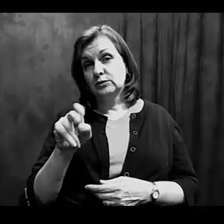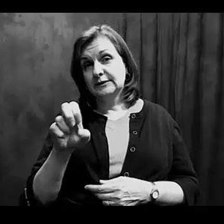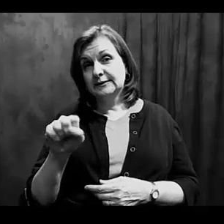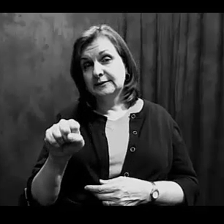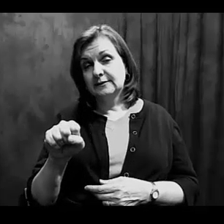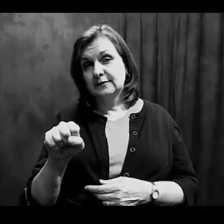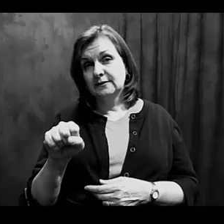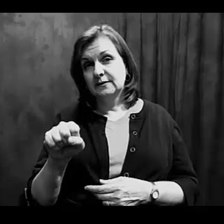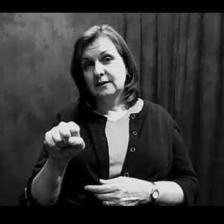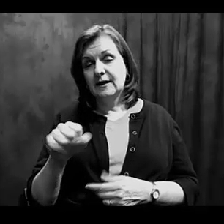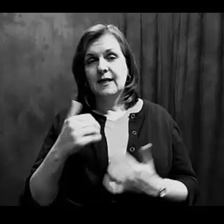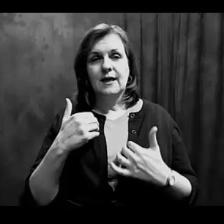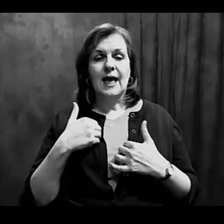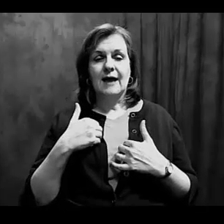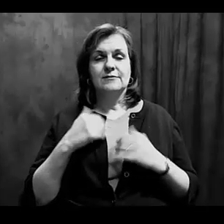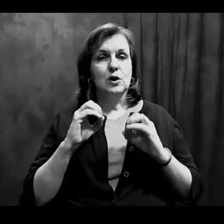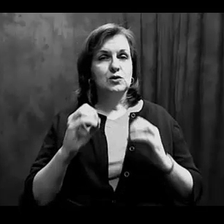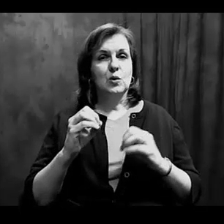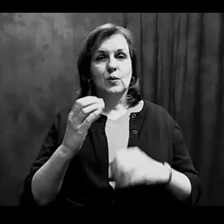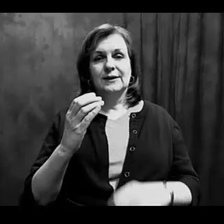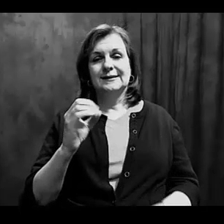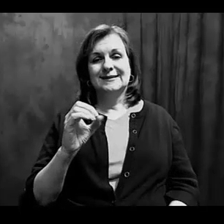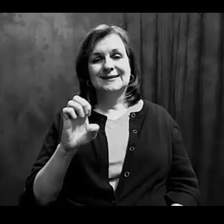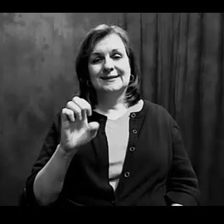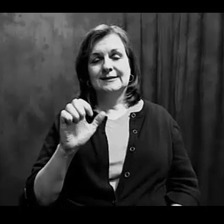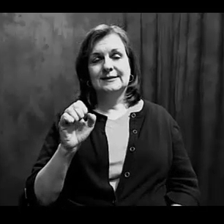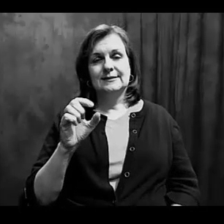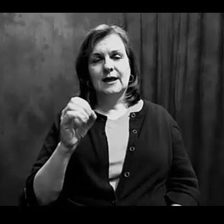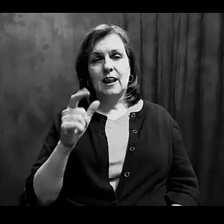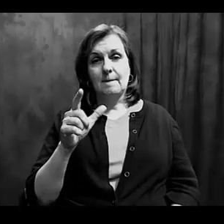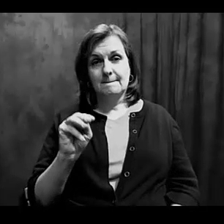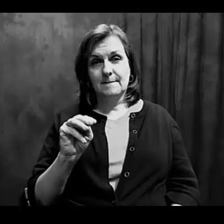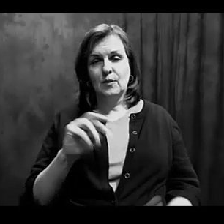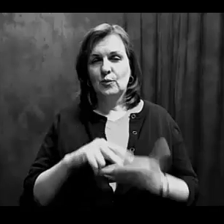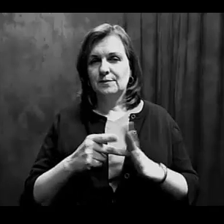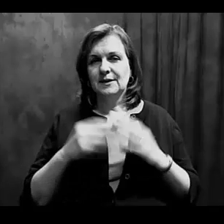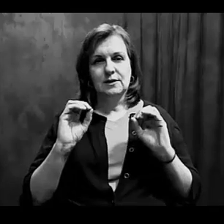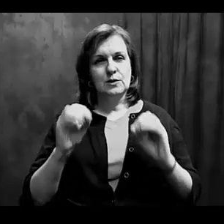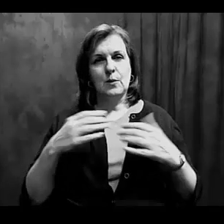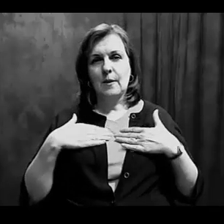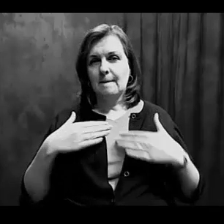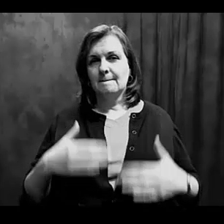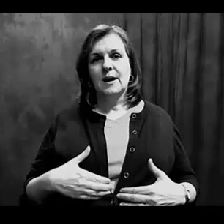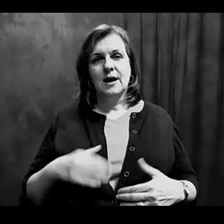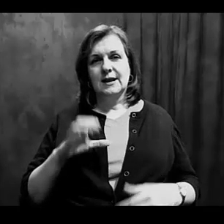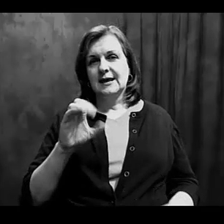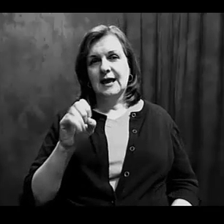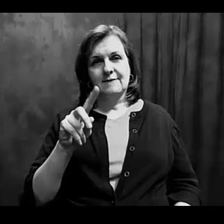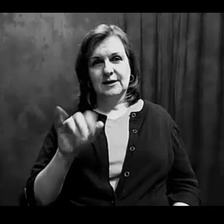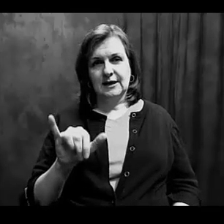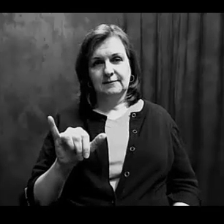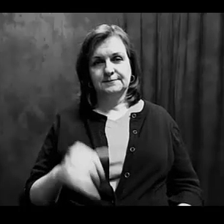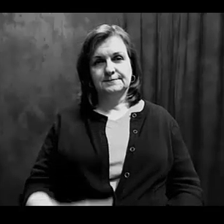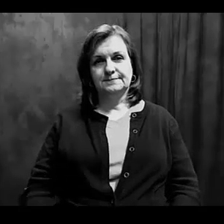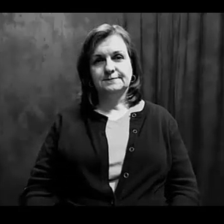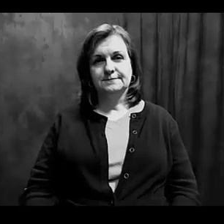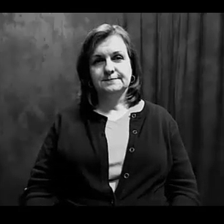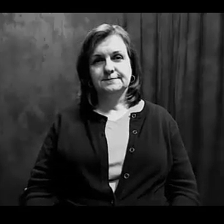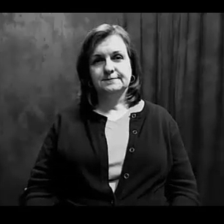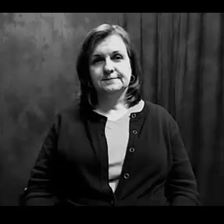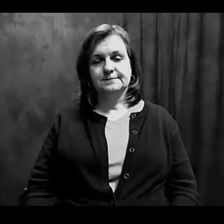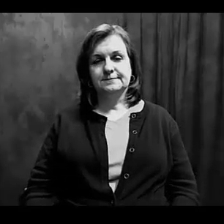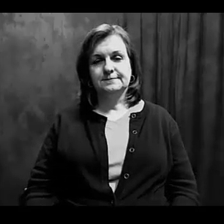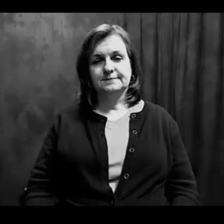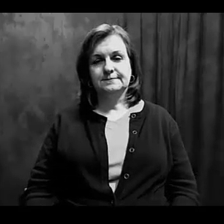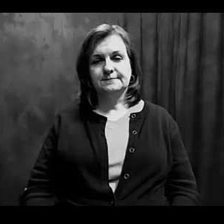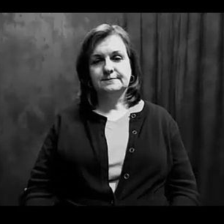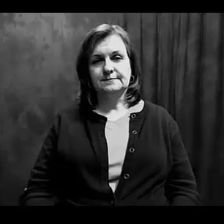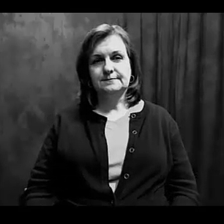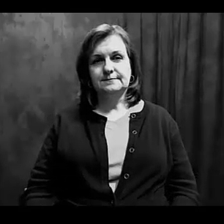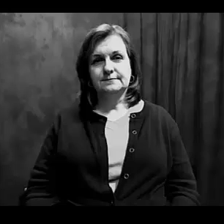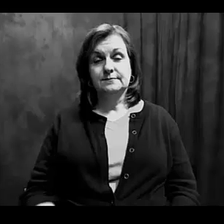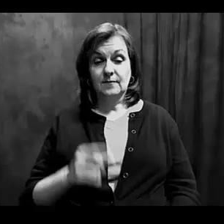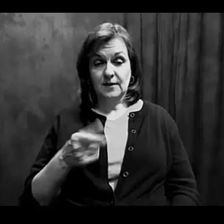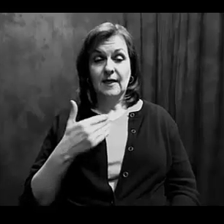but we have here no coelom -- remember that means no body cavity